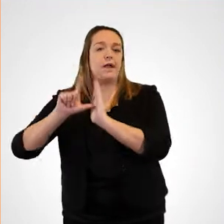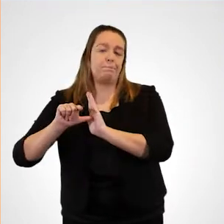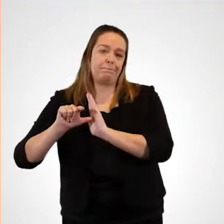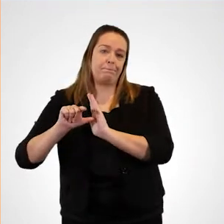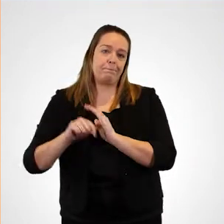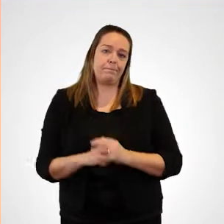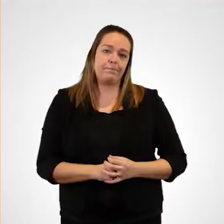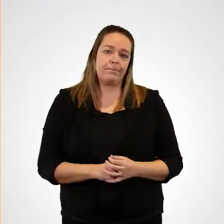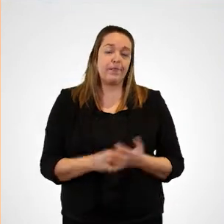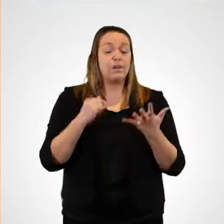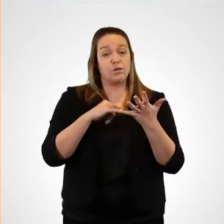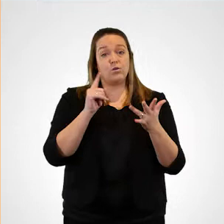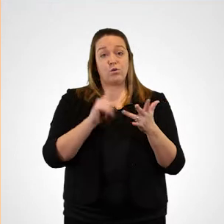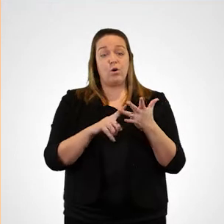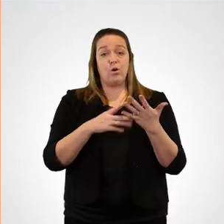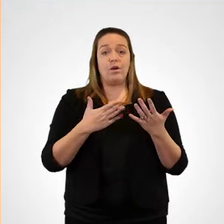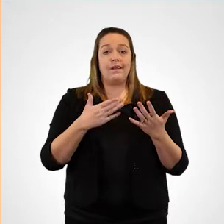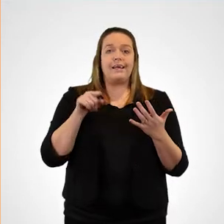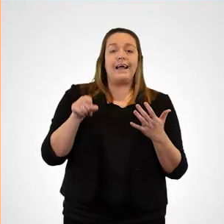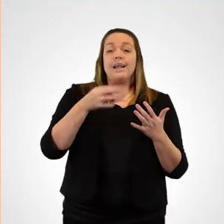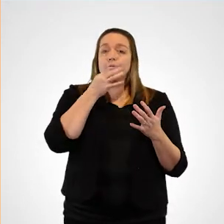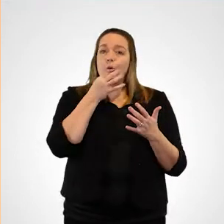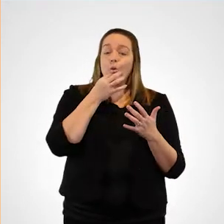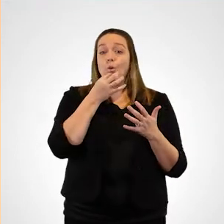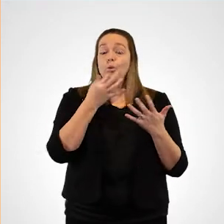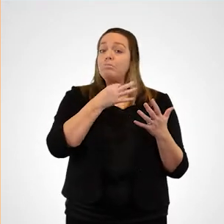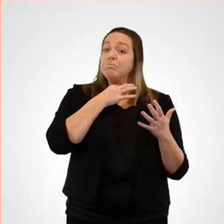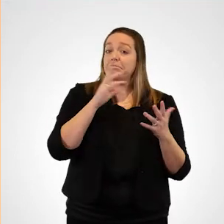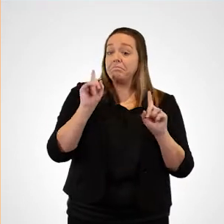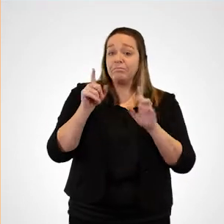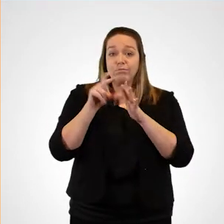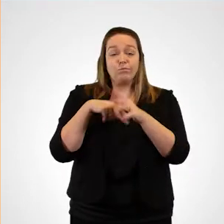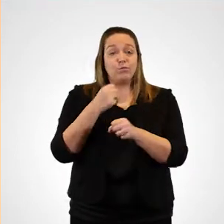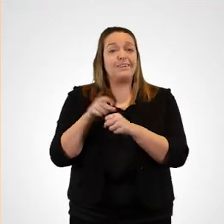So since this is a daring thing to do, I've recently been involved in a study